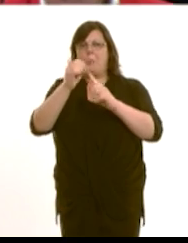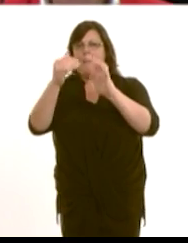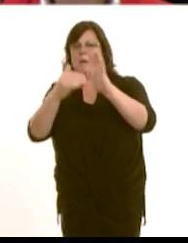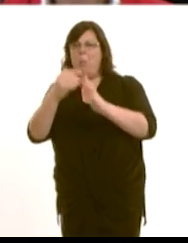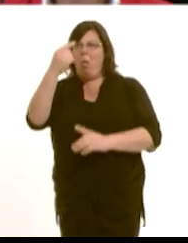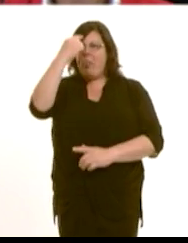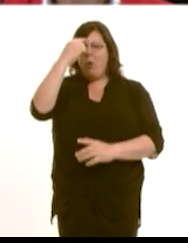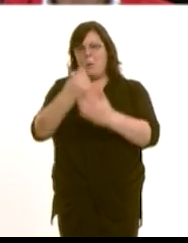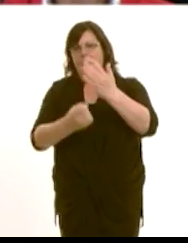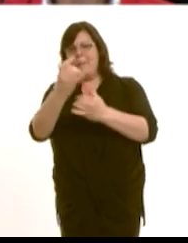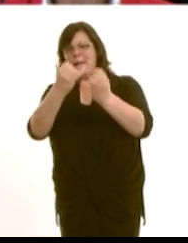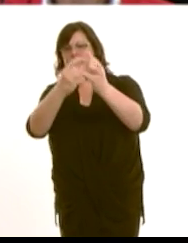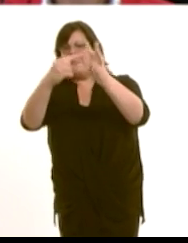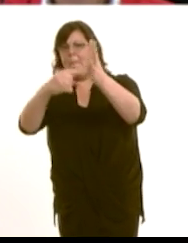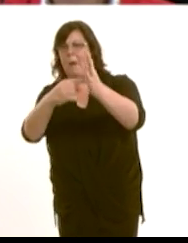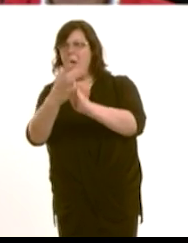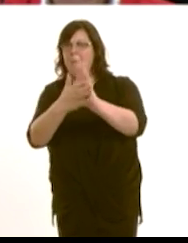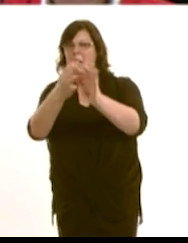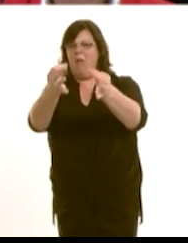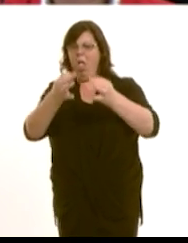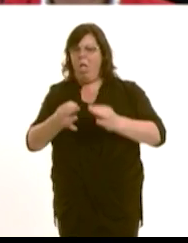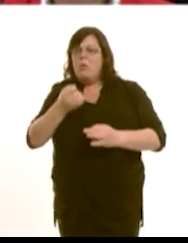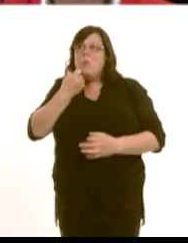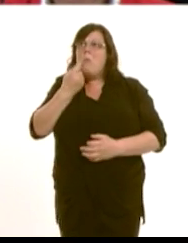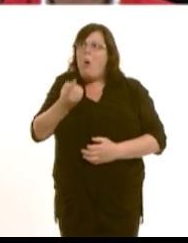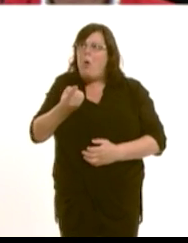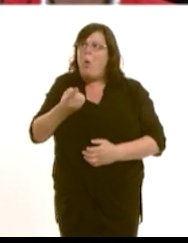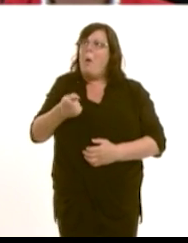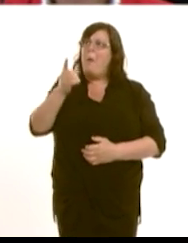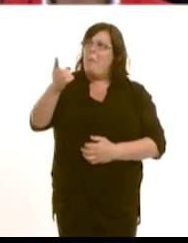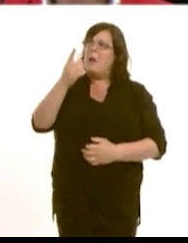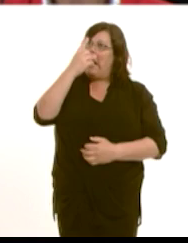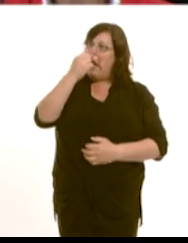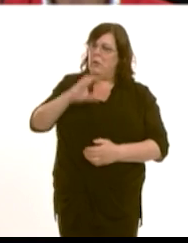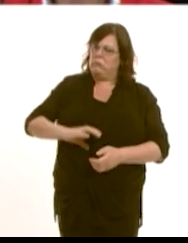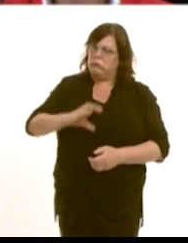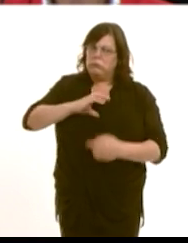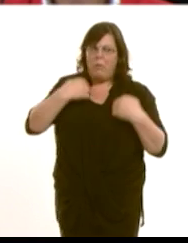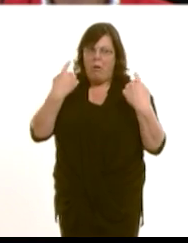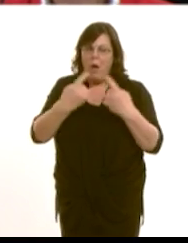can you confirm that you will aim to come to an agreed official negotiating position